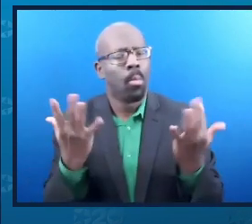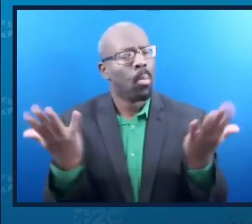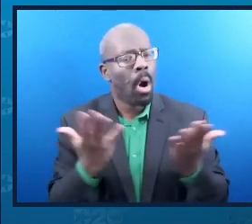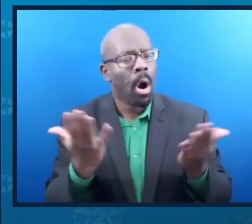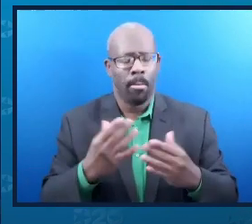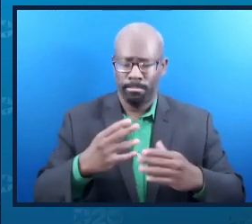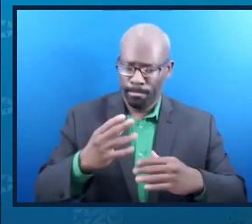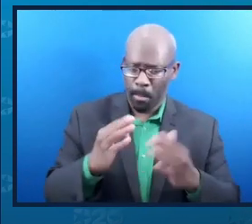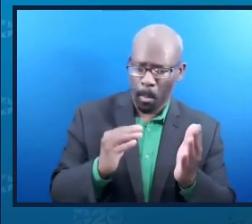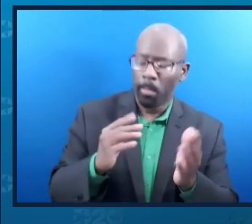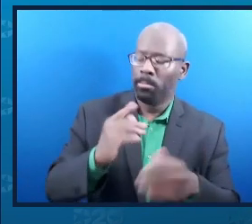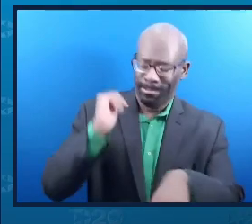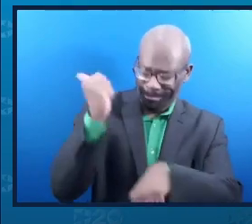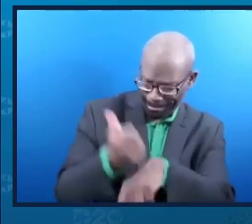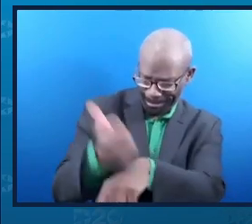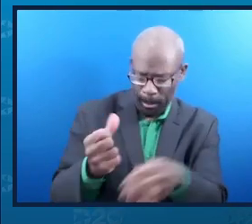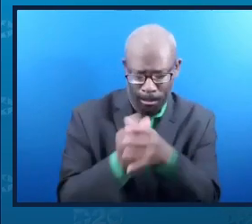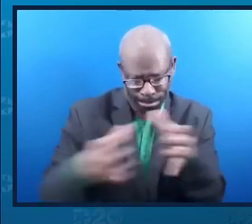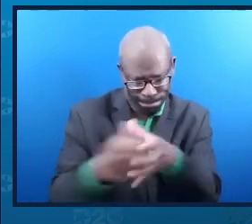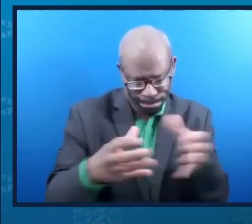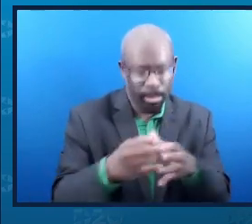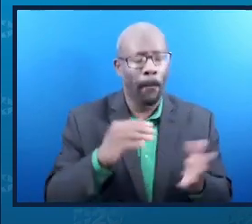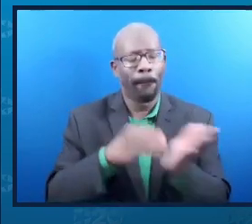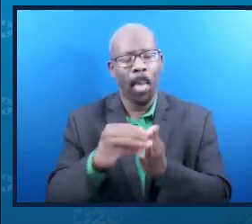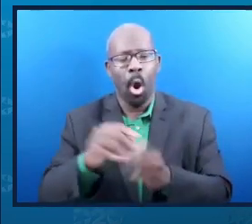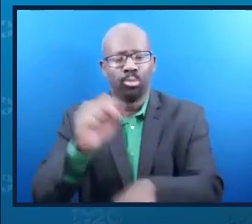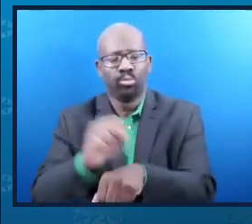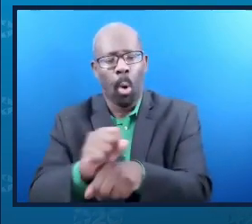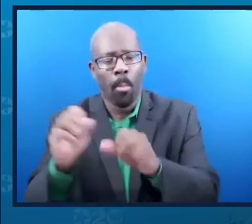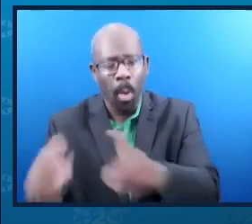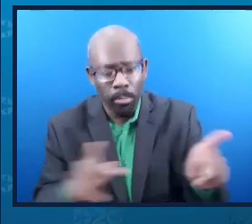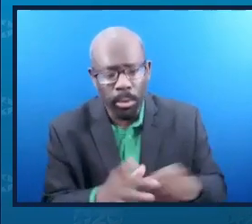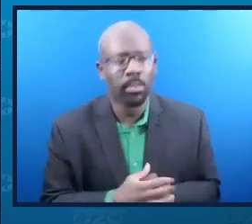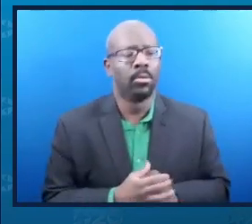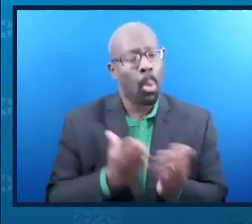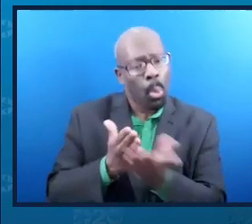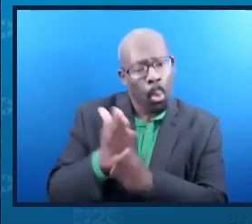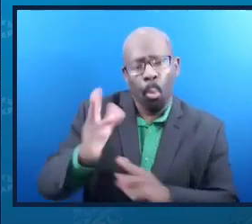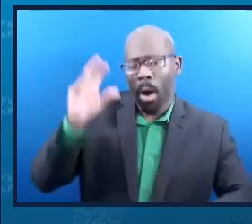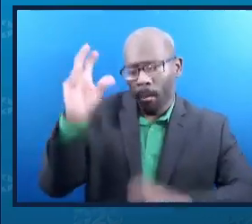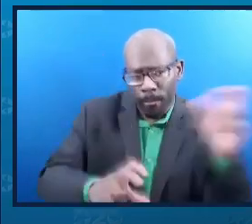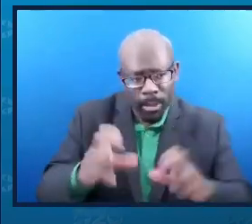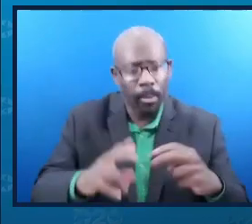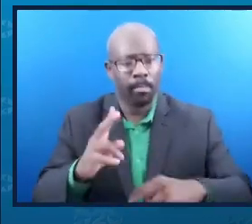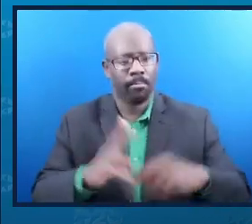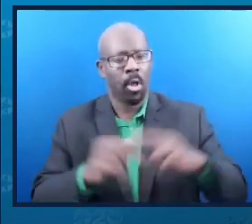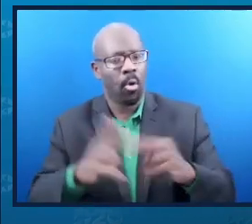GOOD-PAYING JOBS MANY OF THEM UNION LIKE MINE. INVEST IN CRITICAL